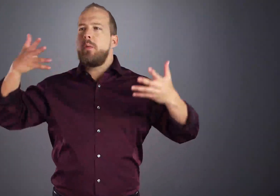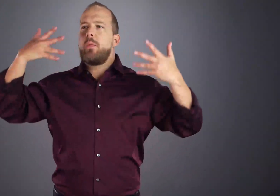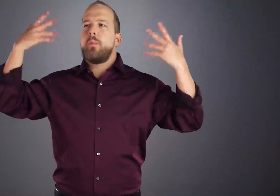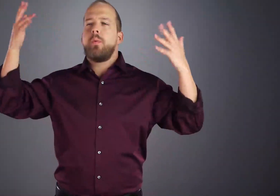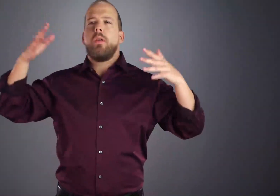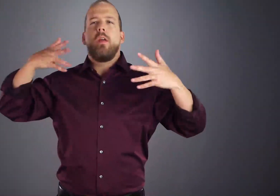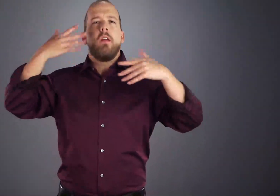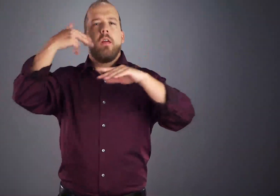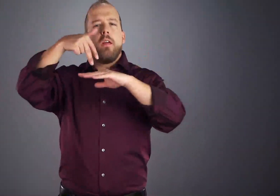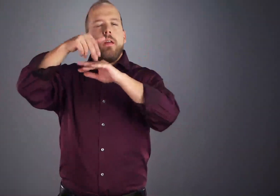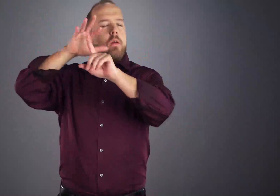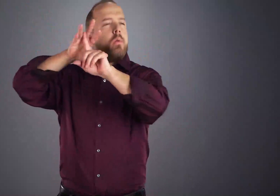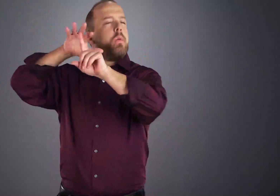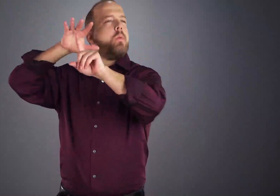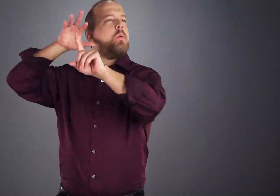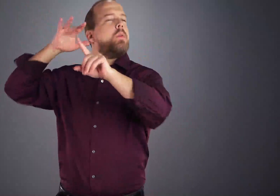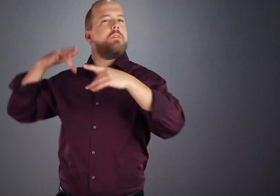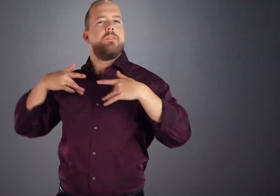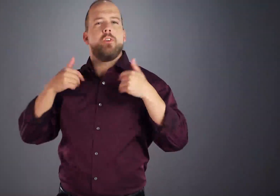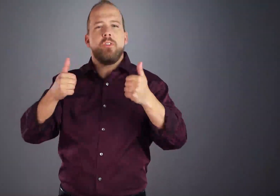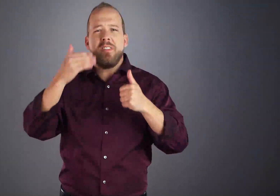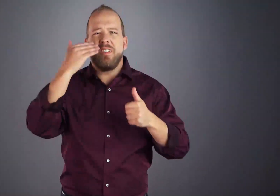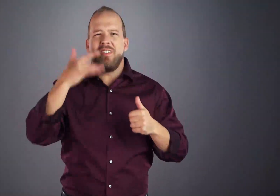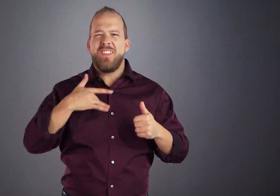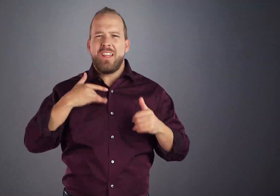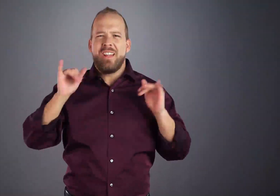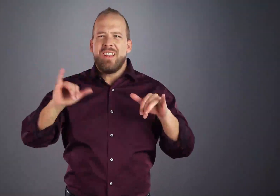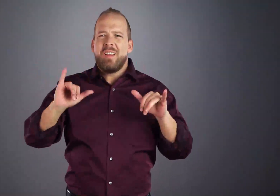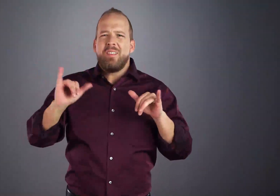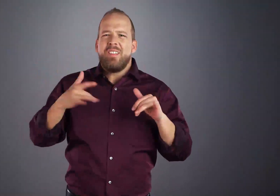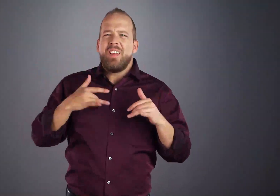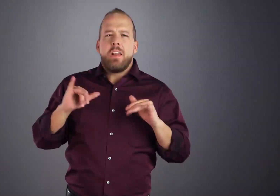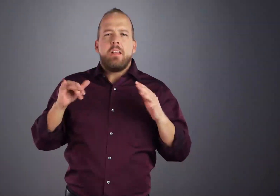of a mountain top blew through and through.